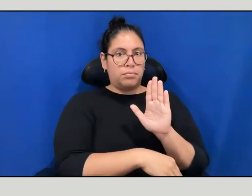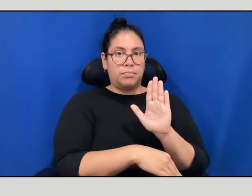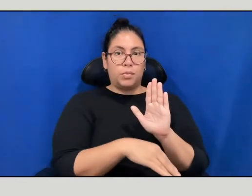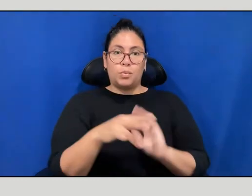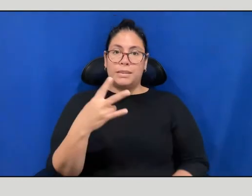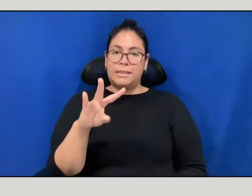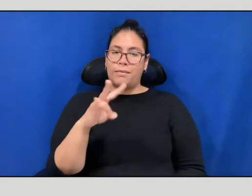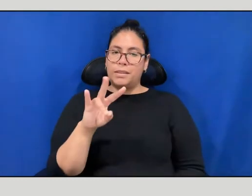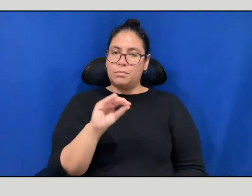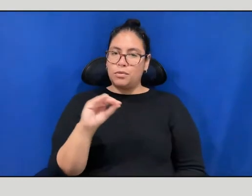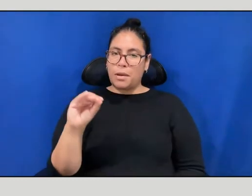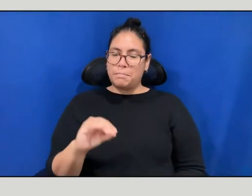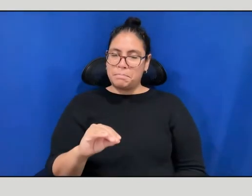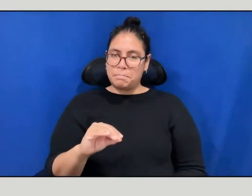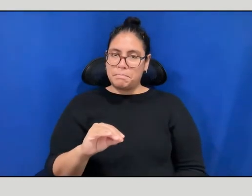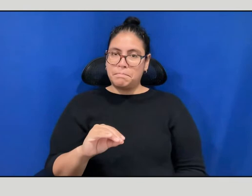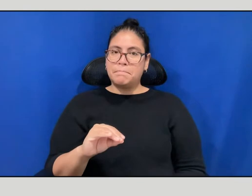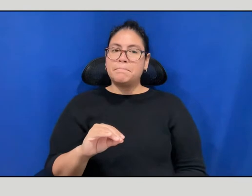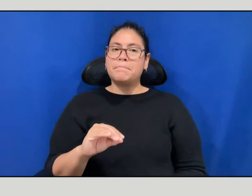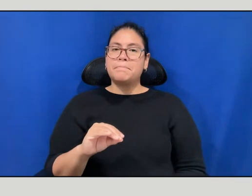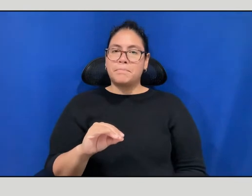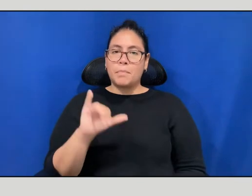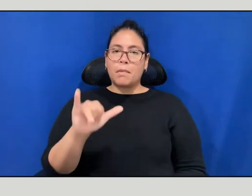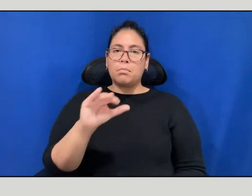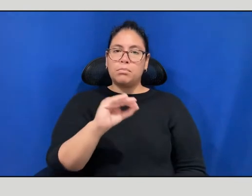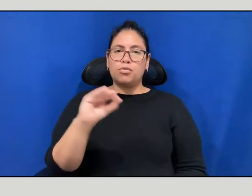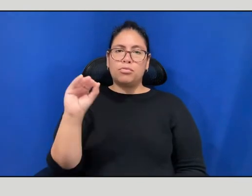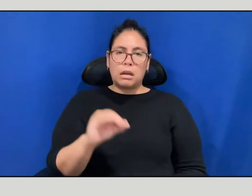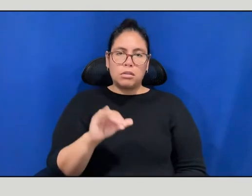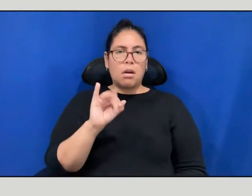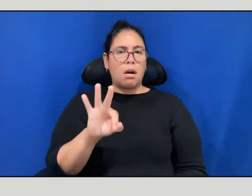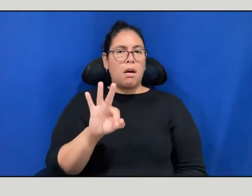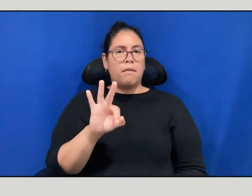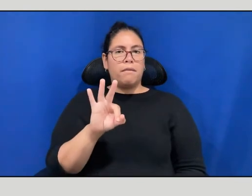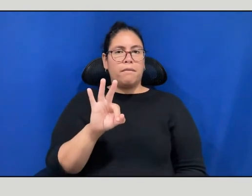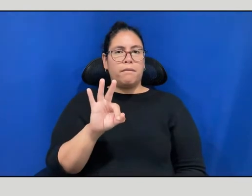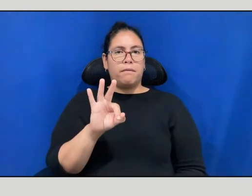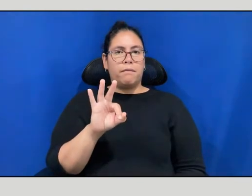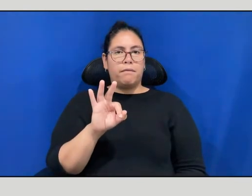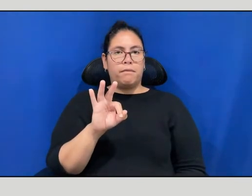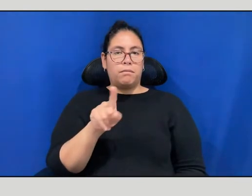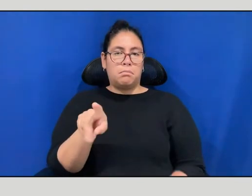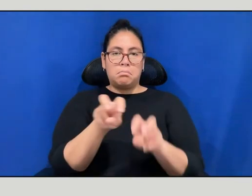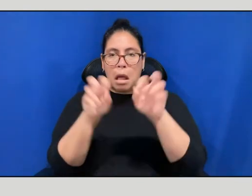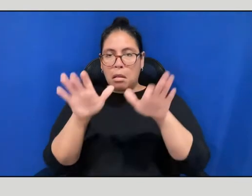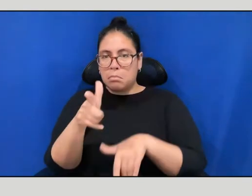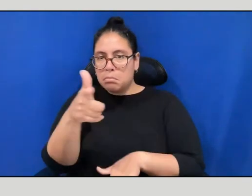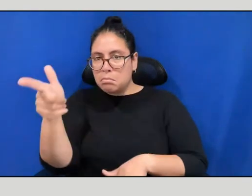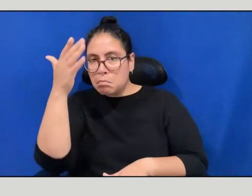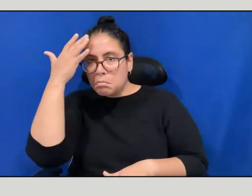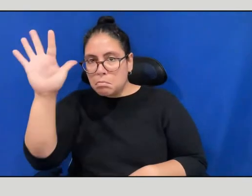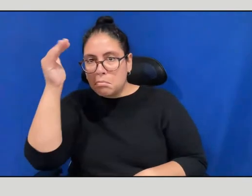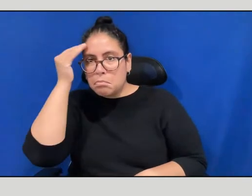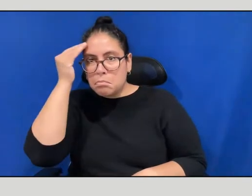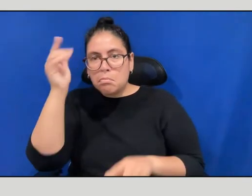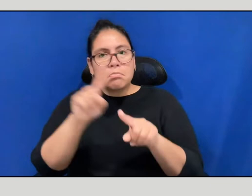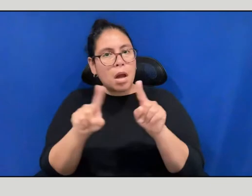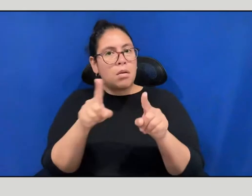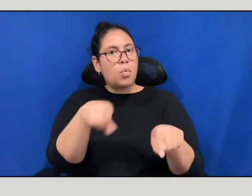and the percentage of respondents who... The panelists know this. I'm saying this for everybody. The percentage of respondents who identified